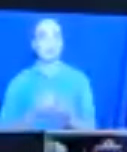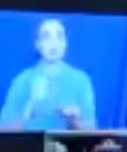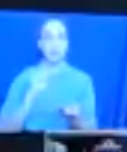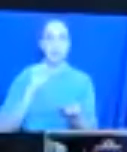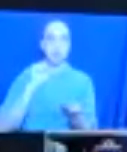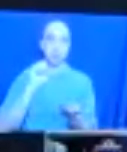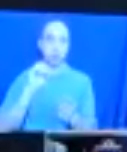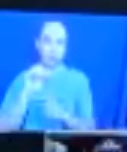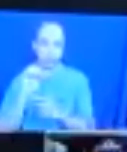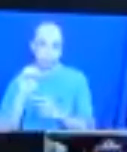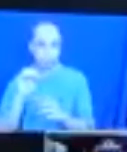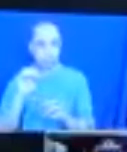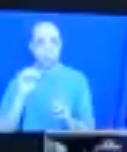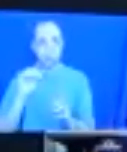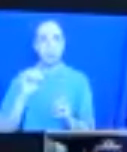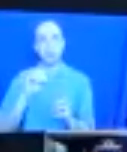SCIENCE OF IT.